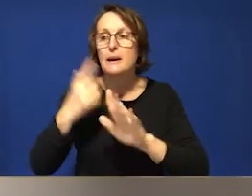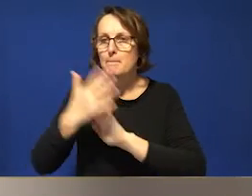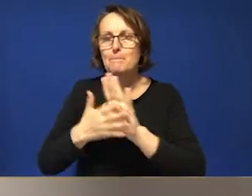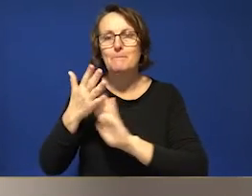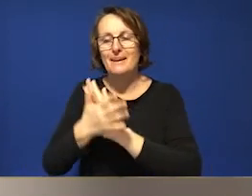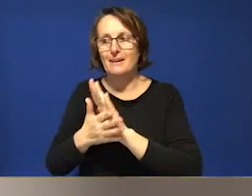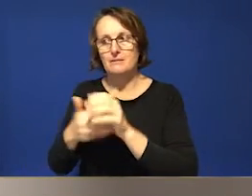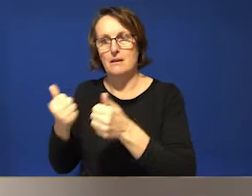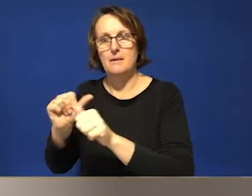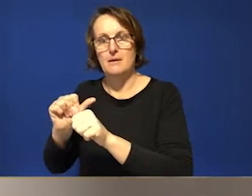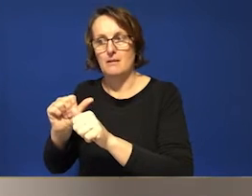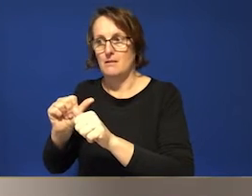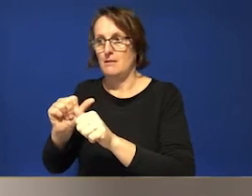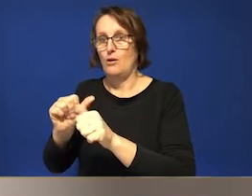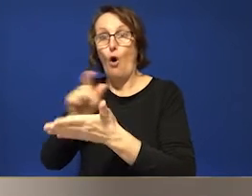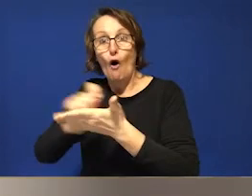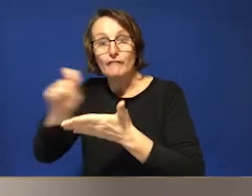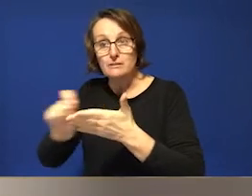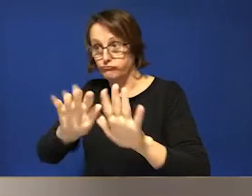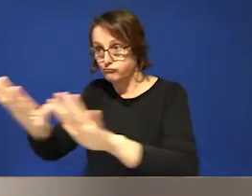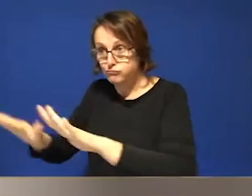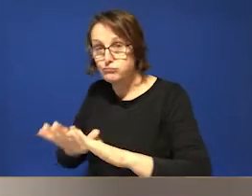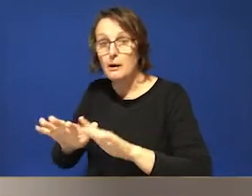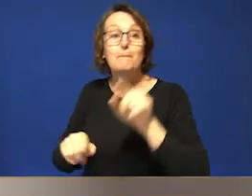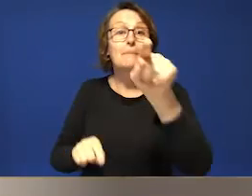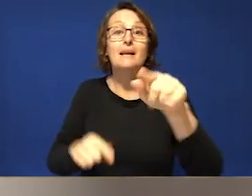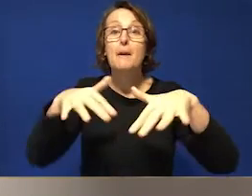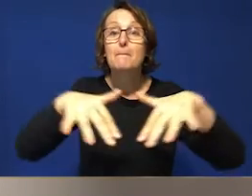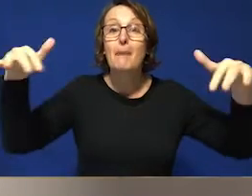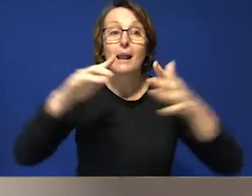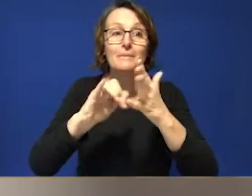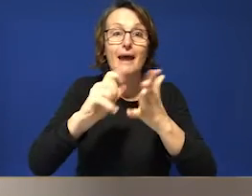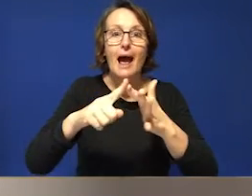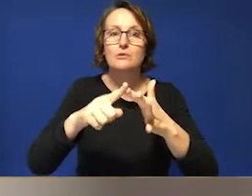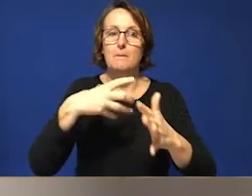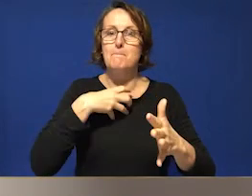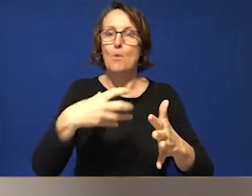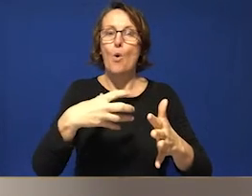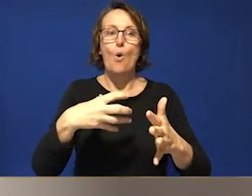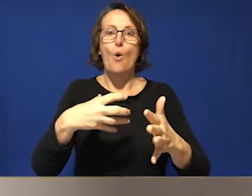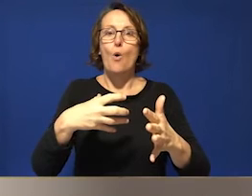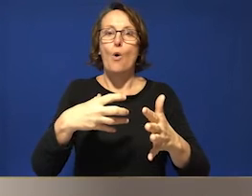So what that's allowed to happen, this has progressively happened since this building is open and continuing on, is to get rid of all those terrible little offices